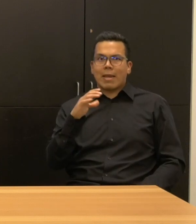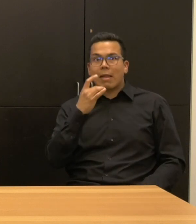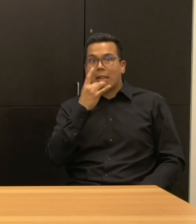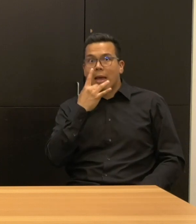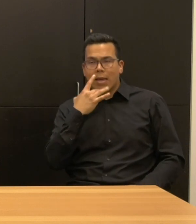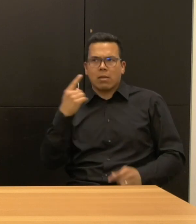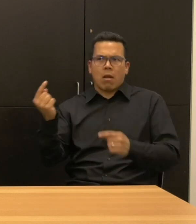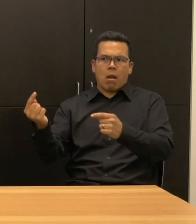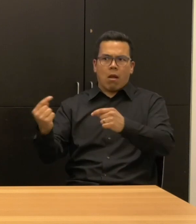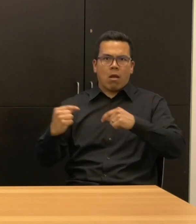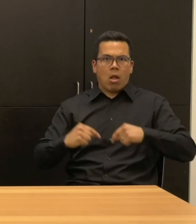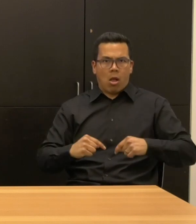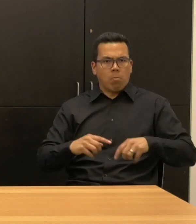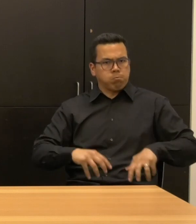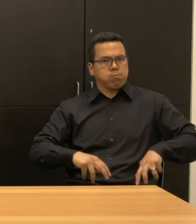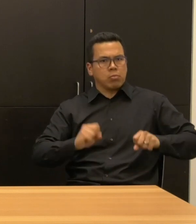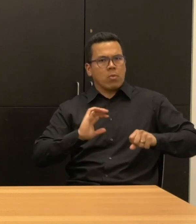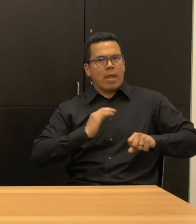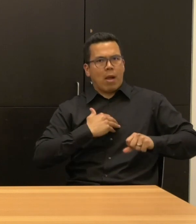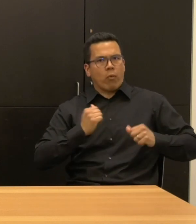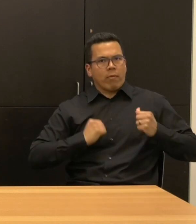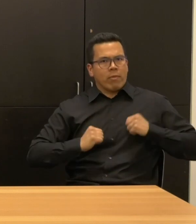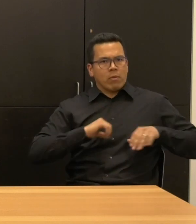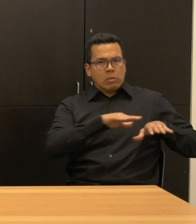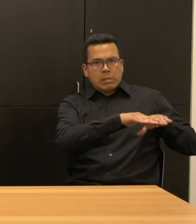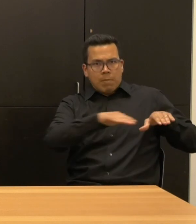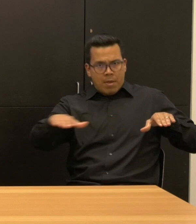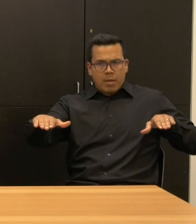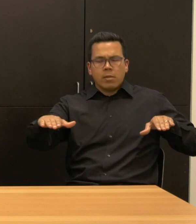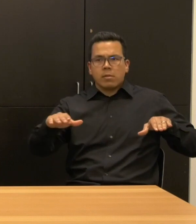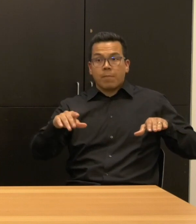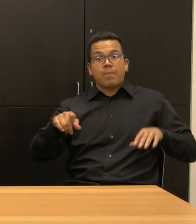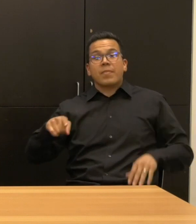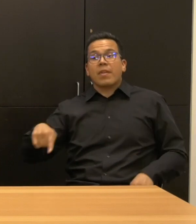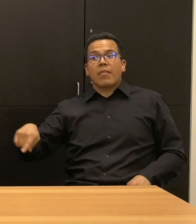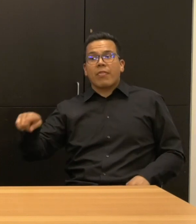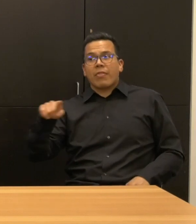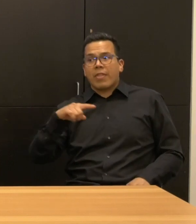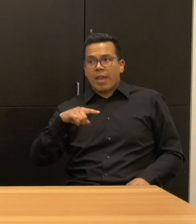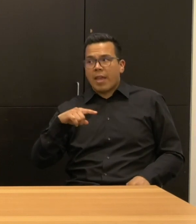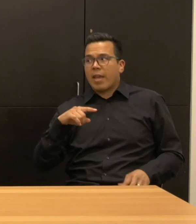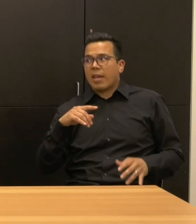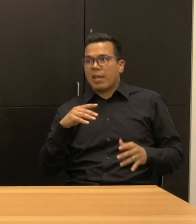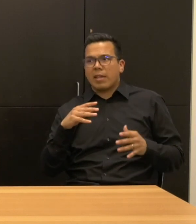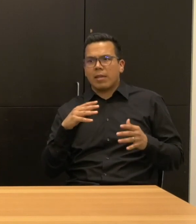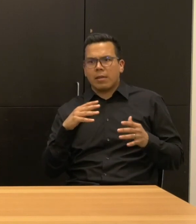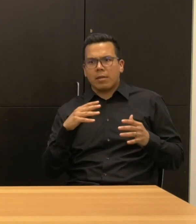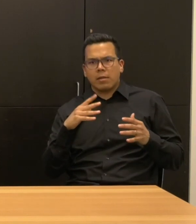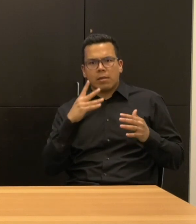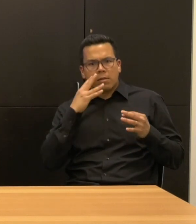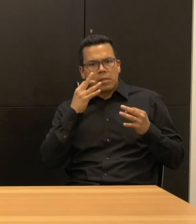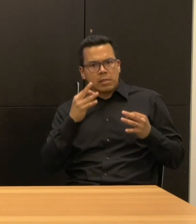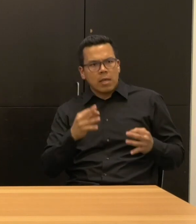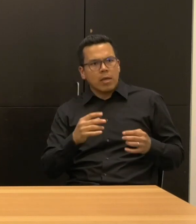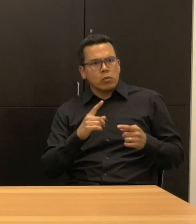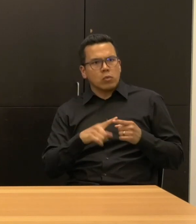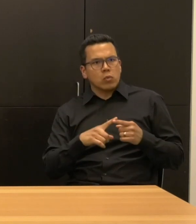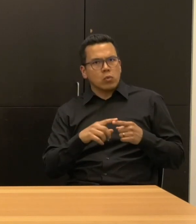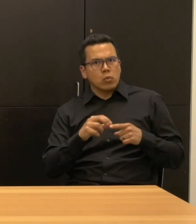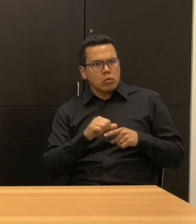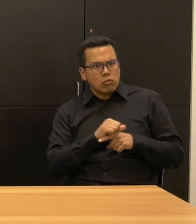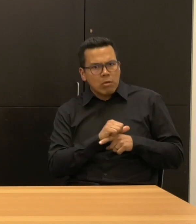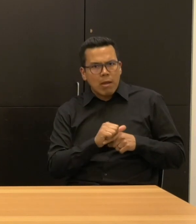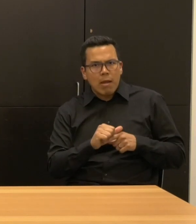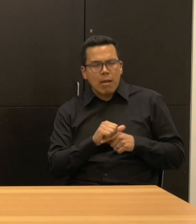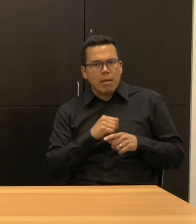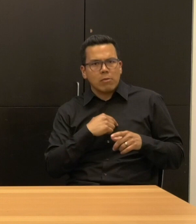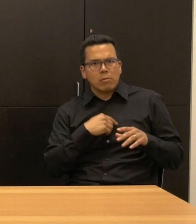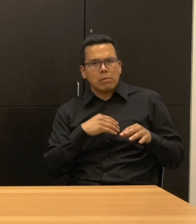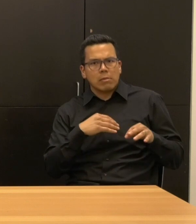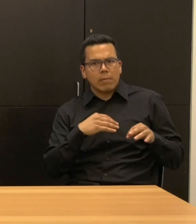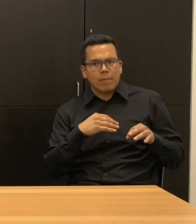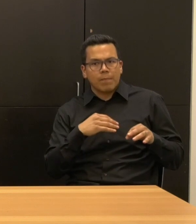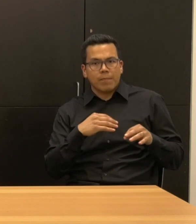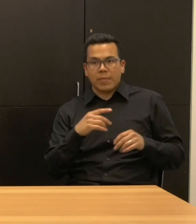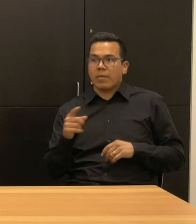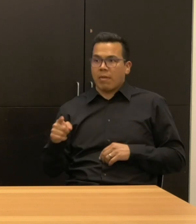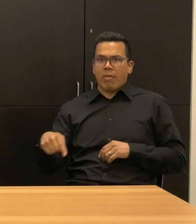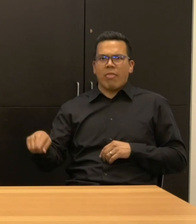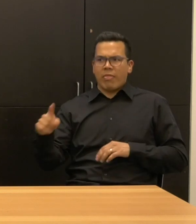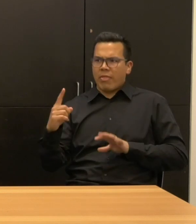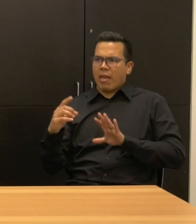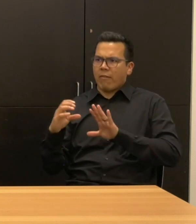upon themselves to, uh, you know, change and they, they forced, they force us, I think